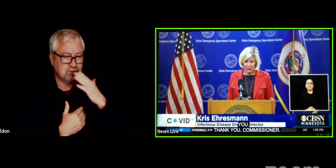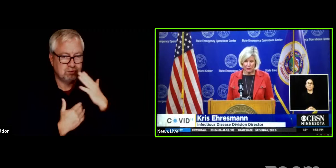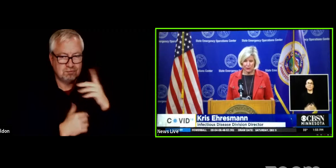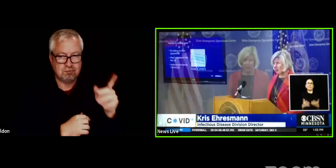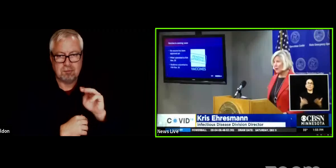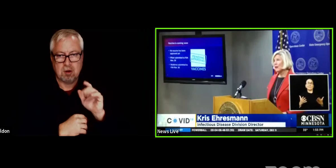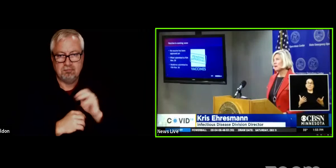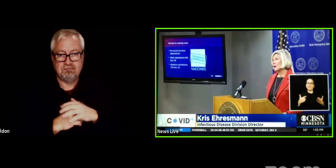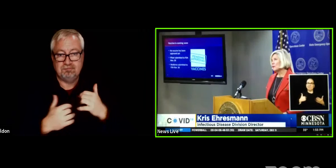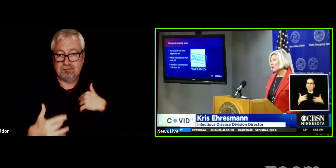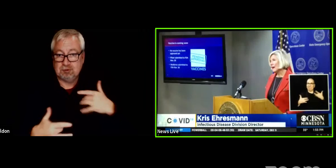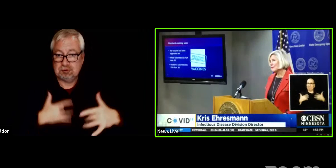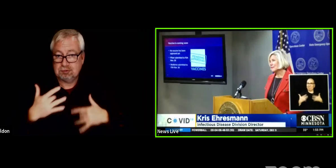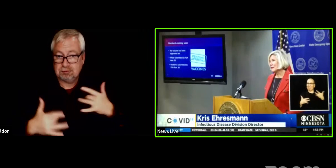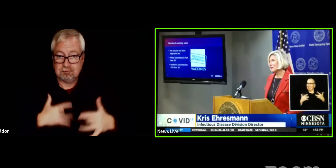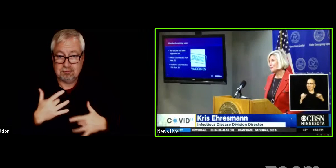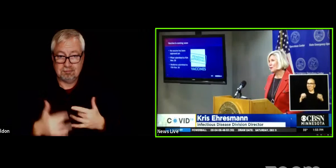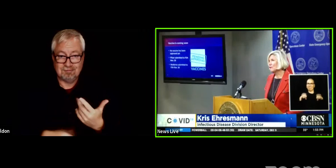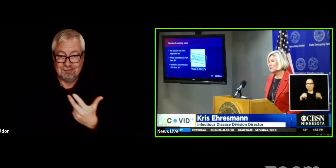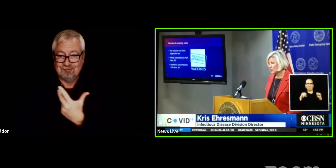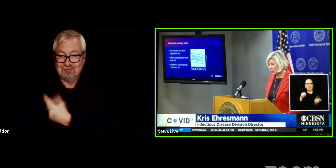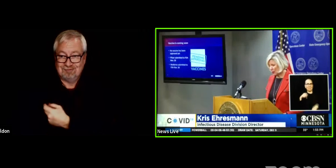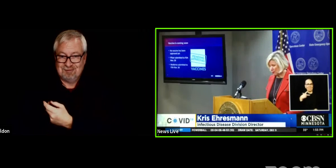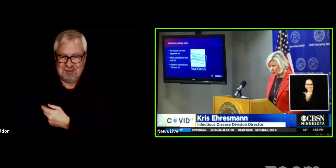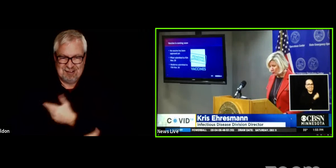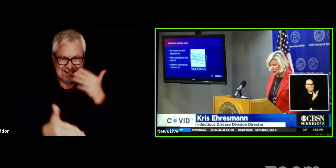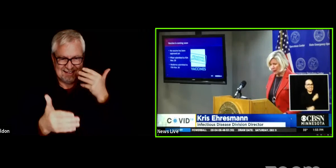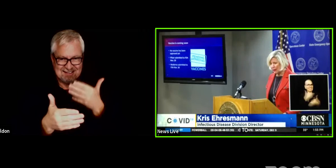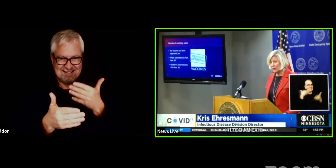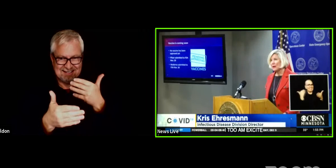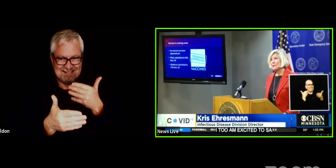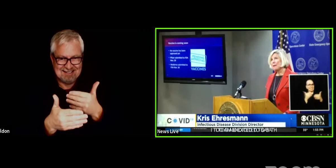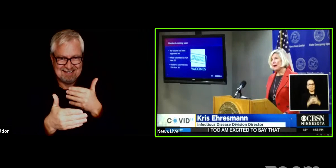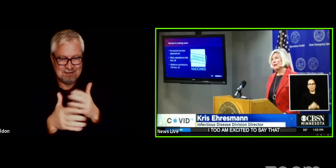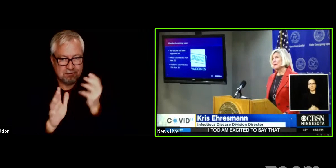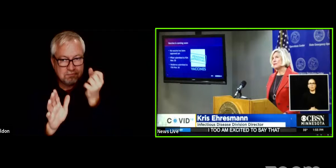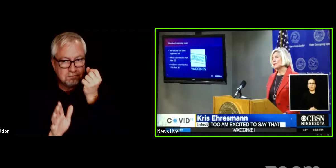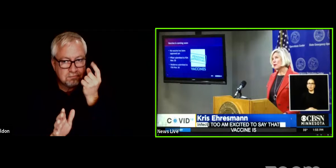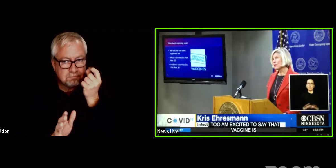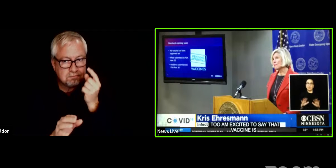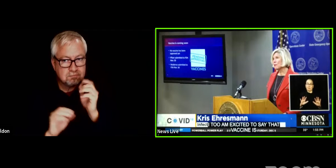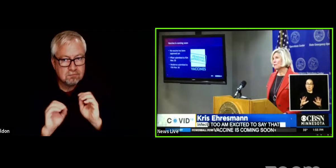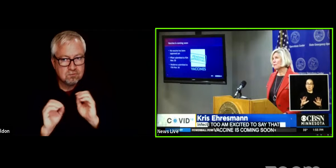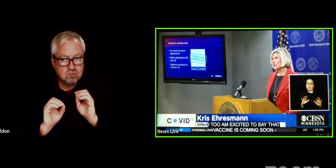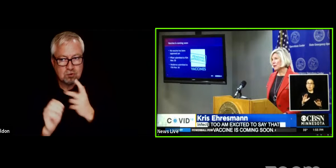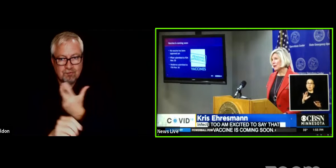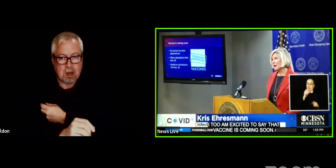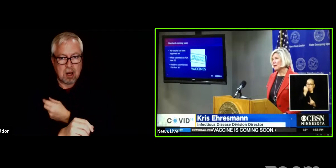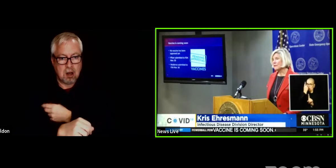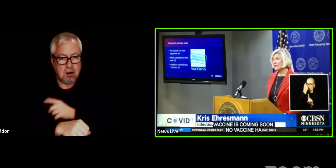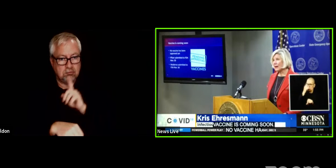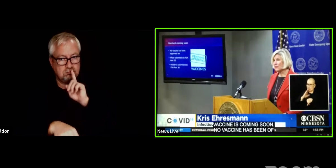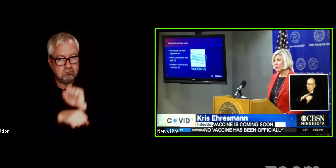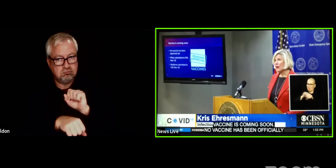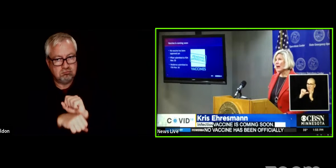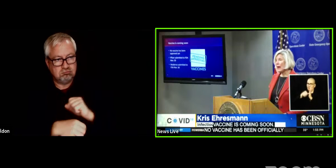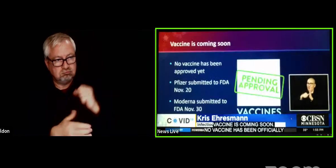SOON. NOW, NO VACCINE HAS BEEN OFFICIALLY APPROVED YET BUT, AS YOU HEARD, BOTH MODERNA AND PFIZER HAVE